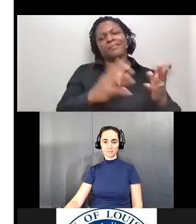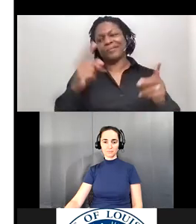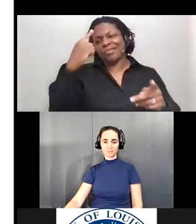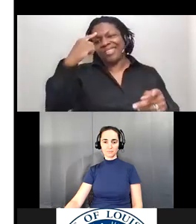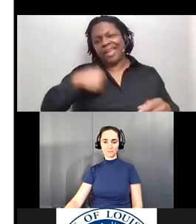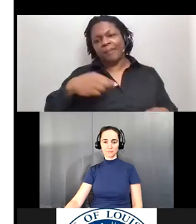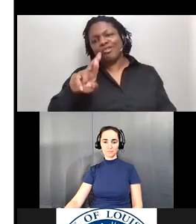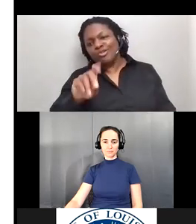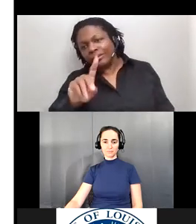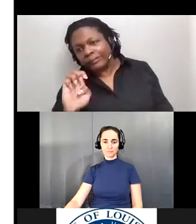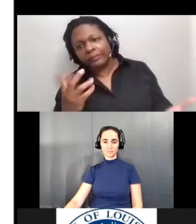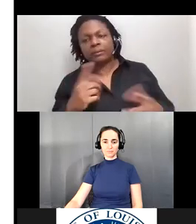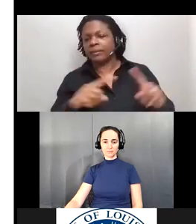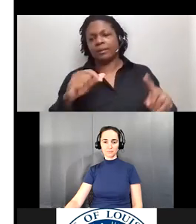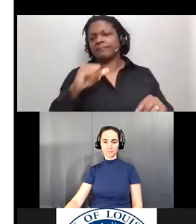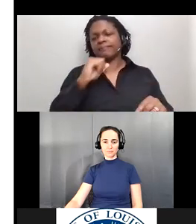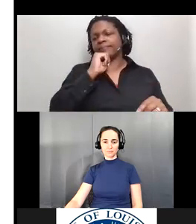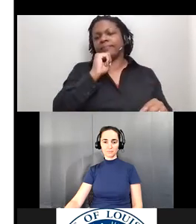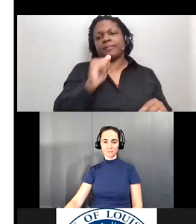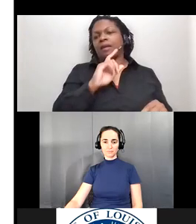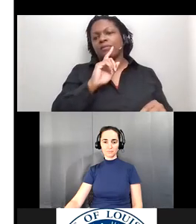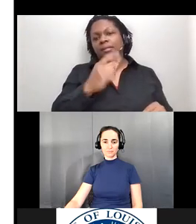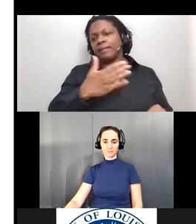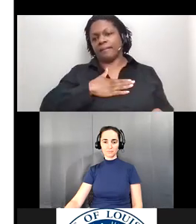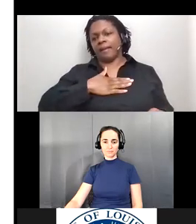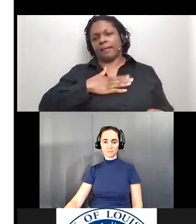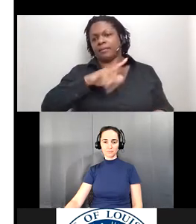to be rude I was just being very direct so just keep that in mind.